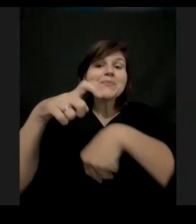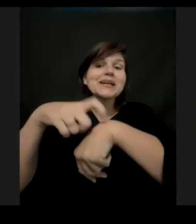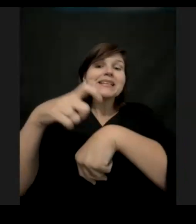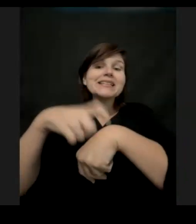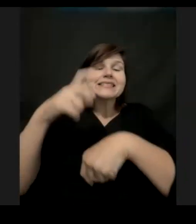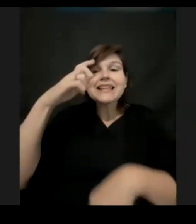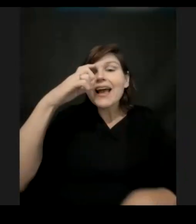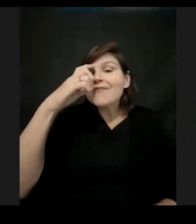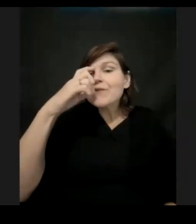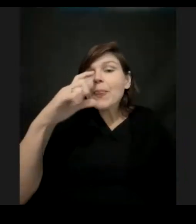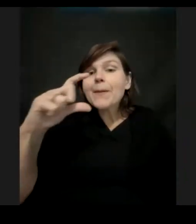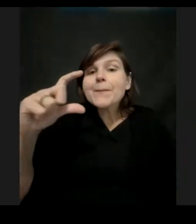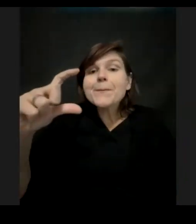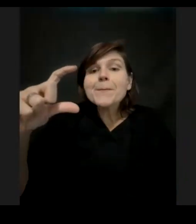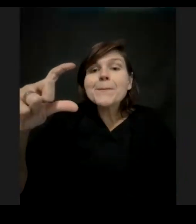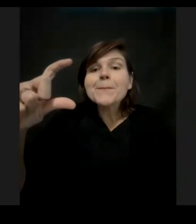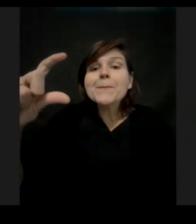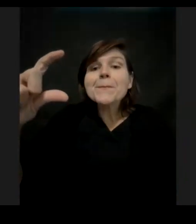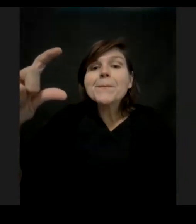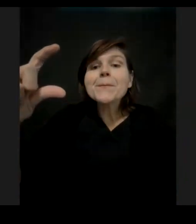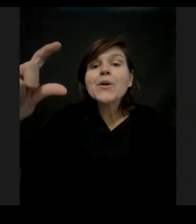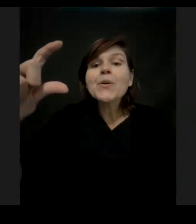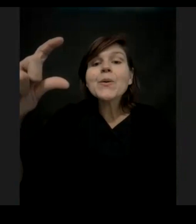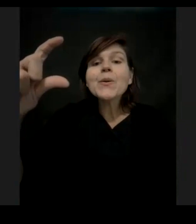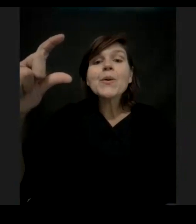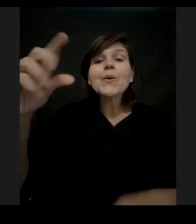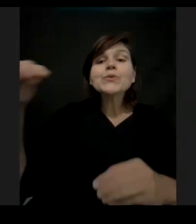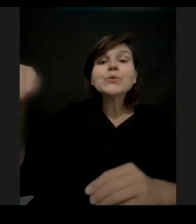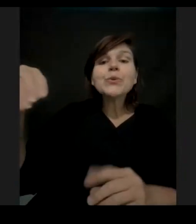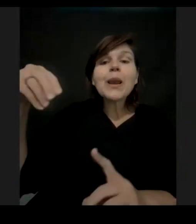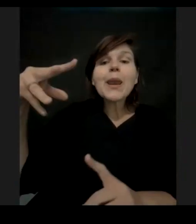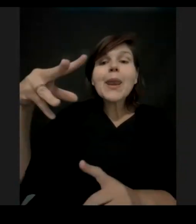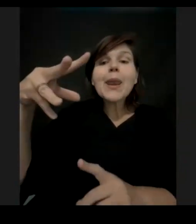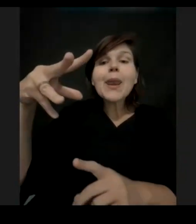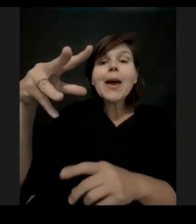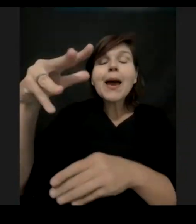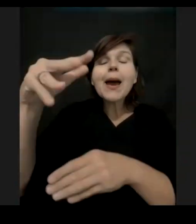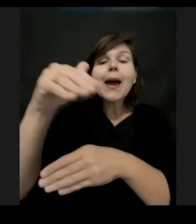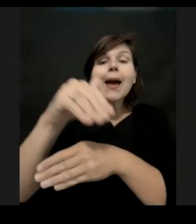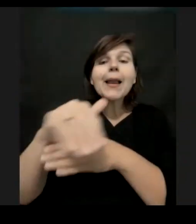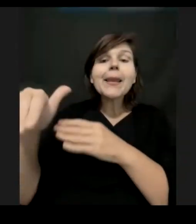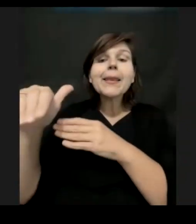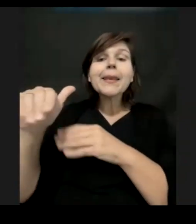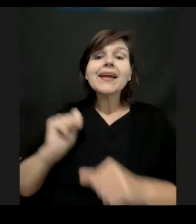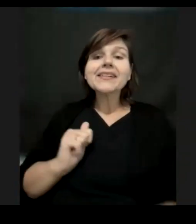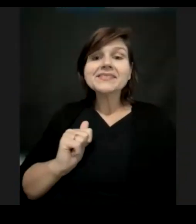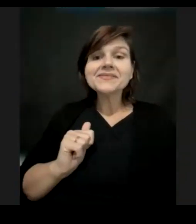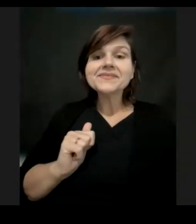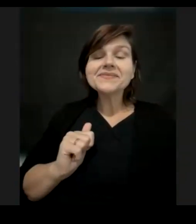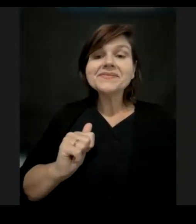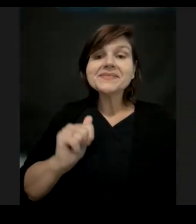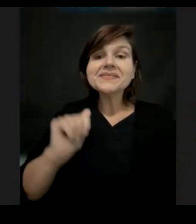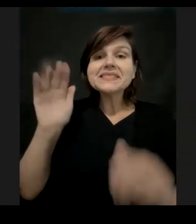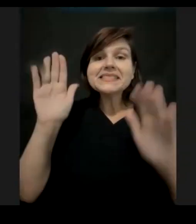to light the Milky Way! ∂ ∂ Everybody, get ready to say goodbye to Marvin! Are you ready?